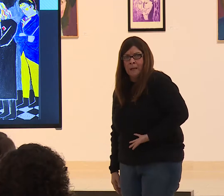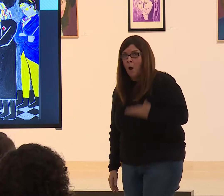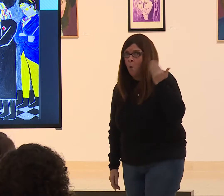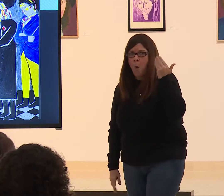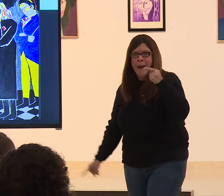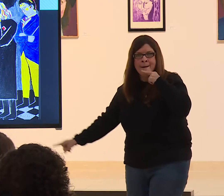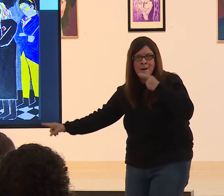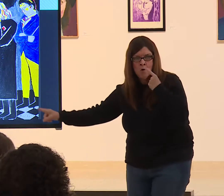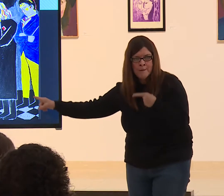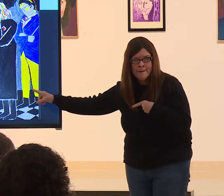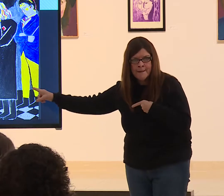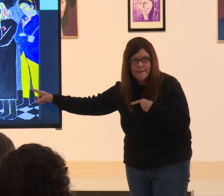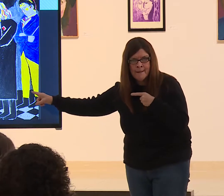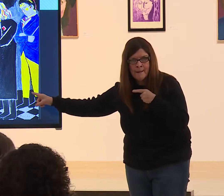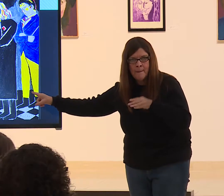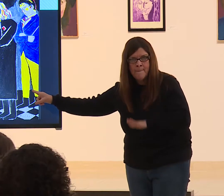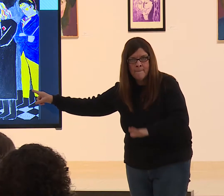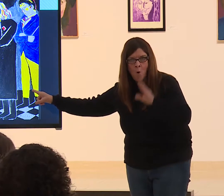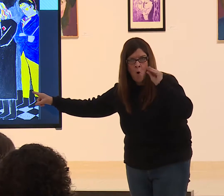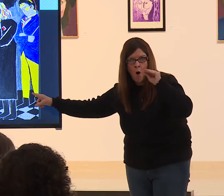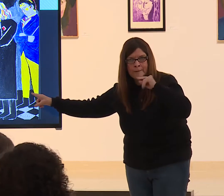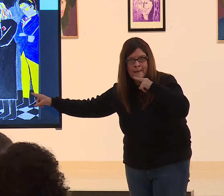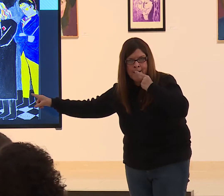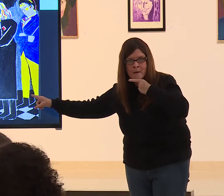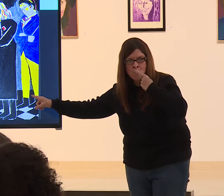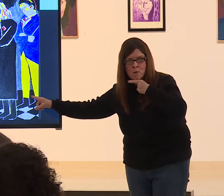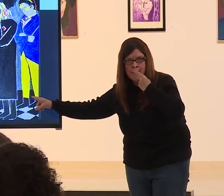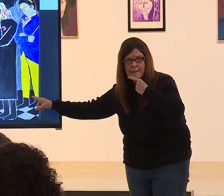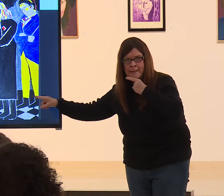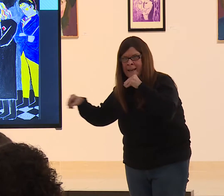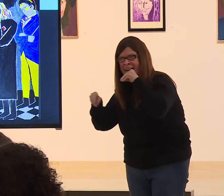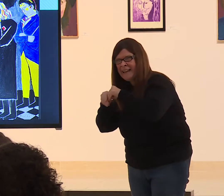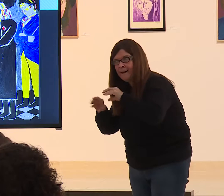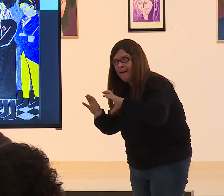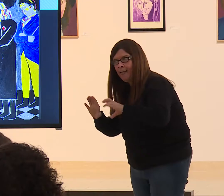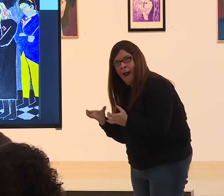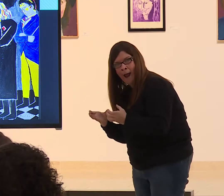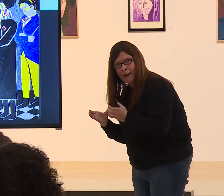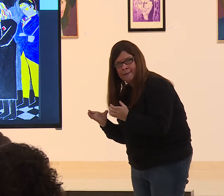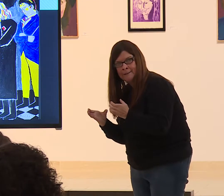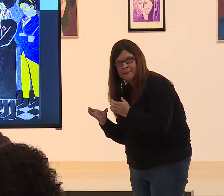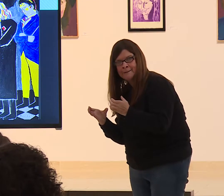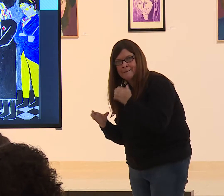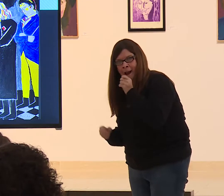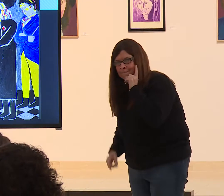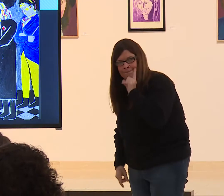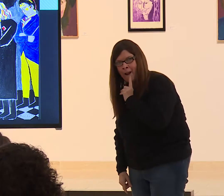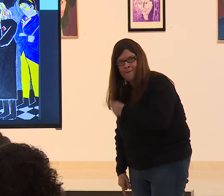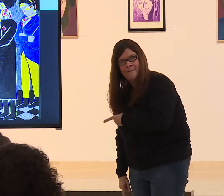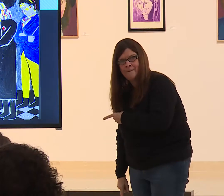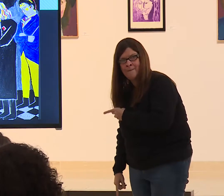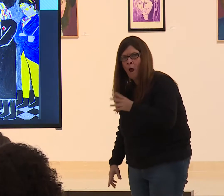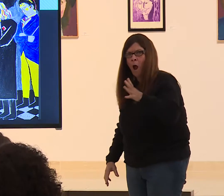because it was a hearing boy in this class, not a deaf boy,